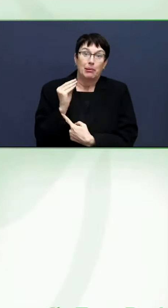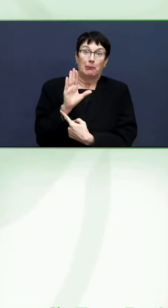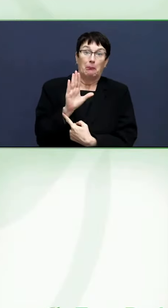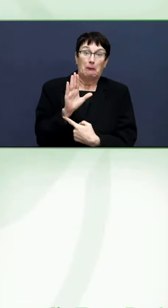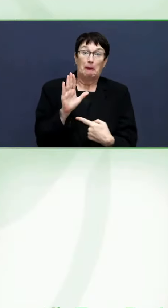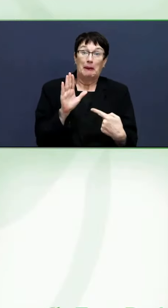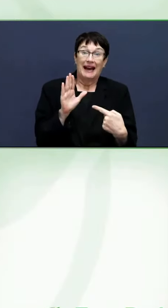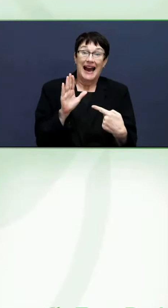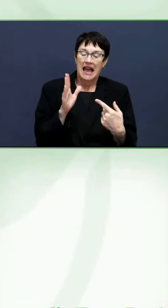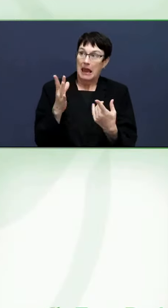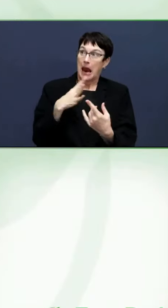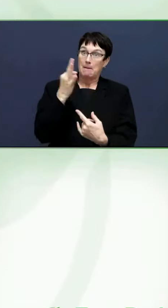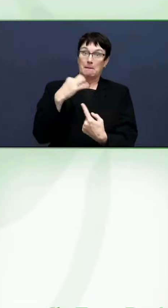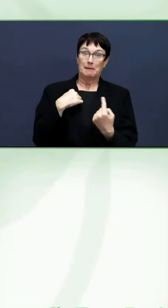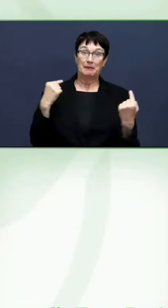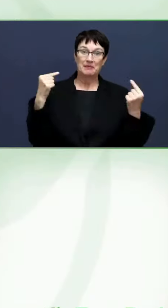It's Spanish.